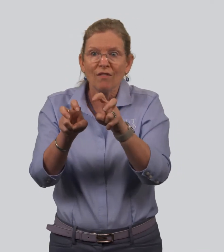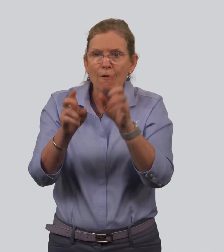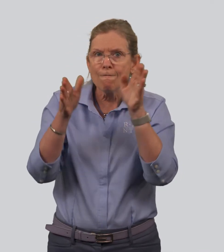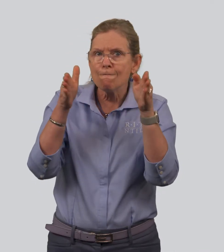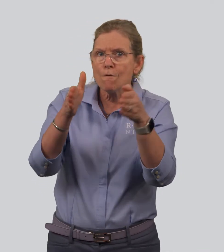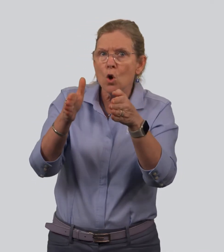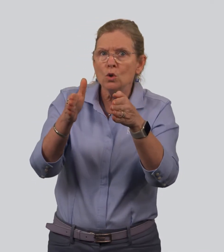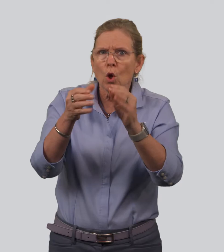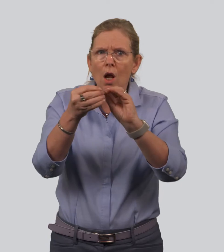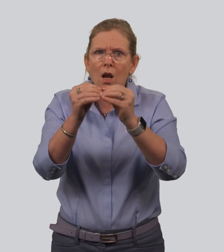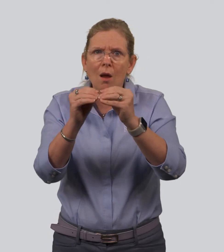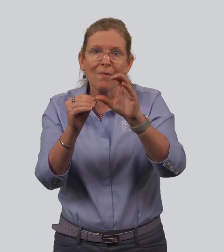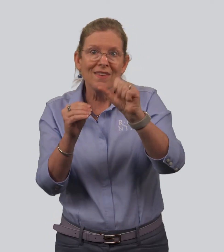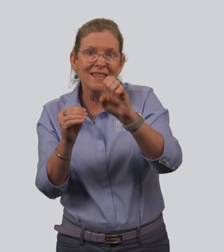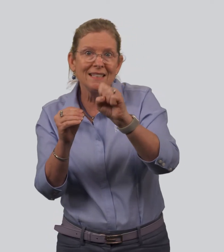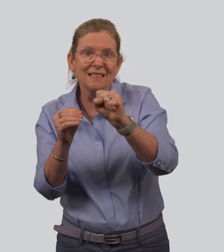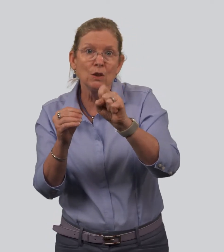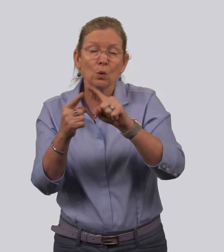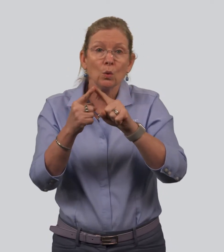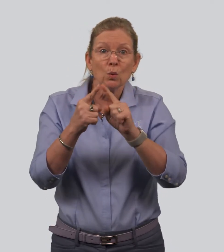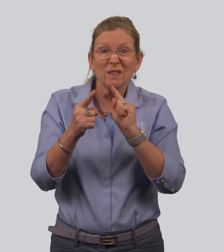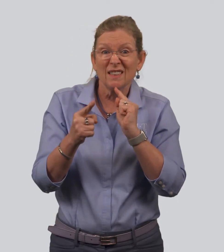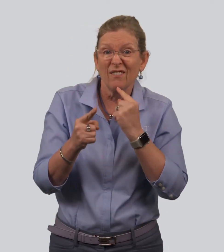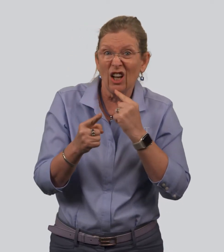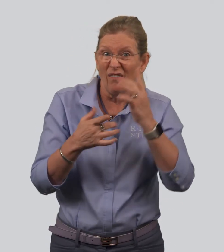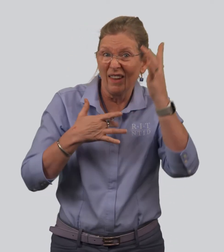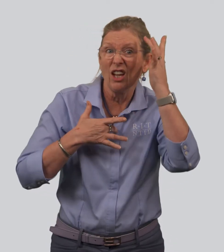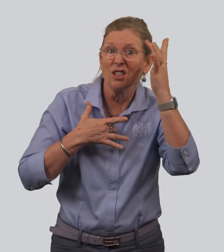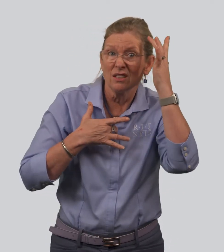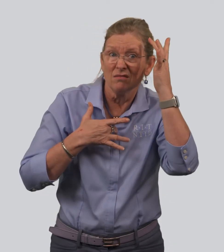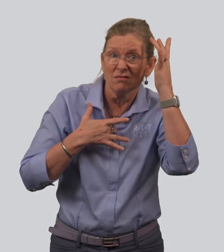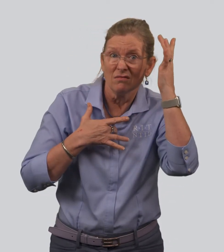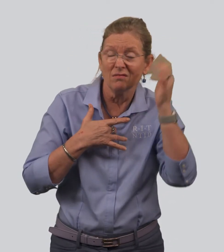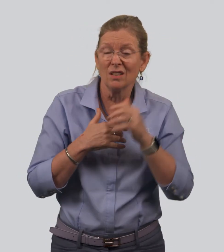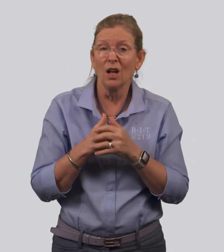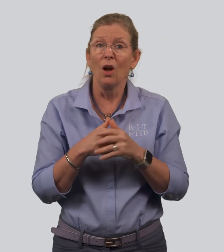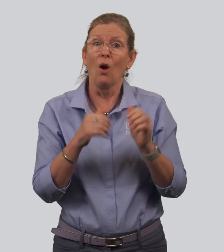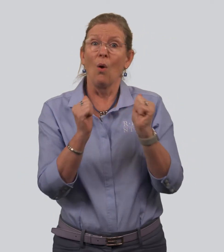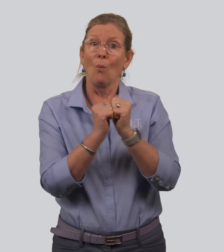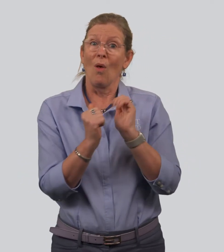in order to shift our focus from number of cases to severity of illness.